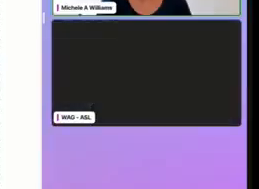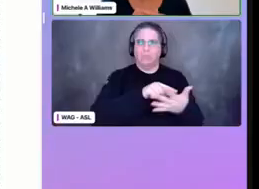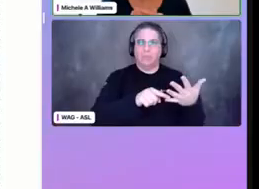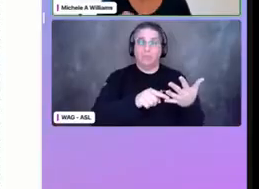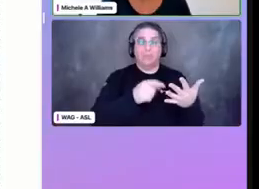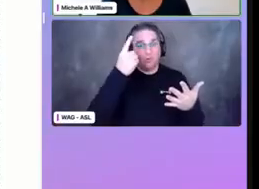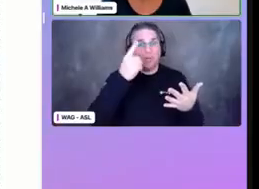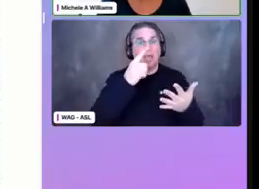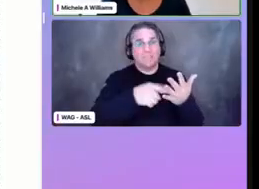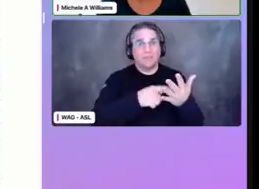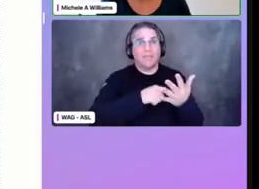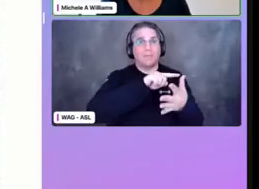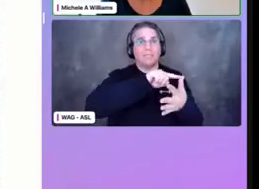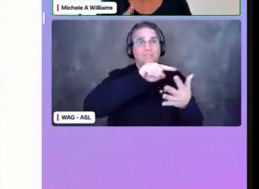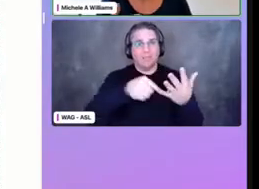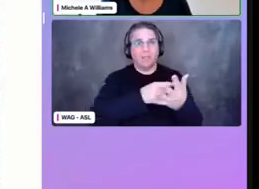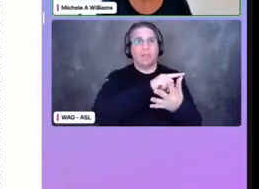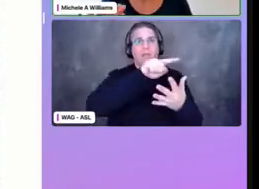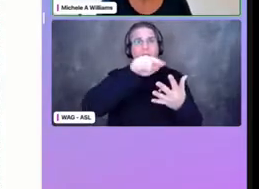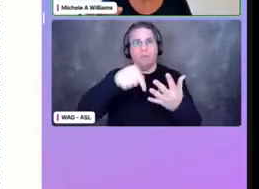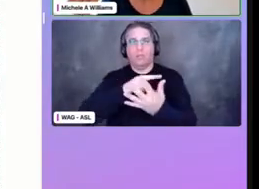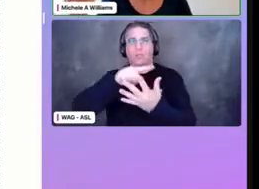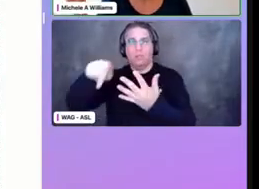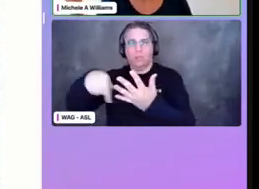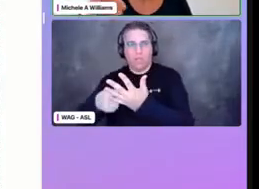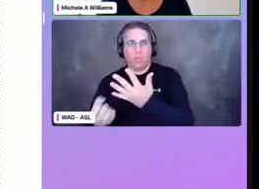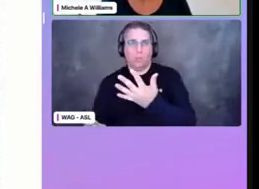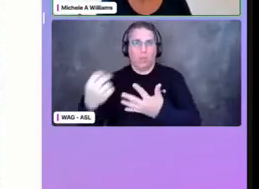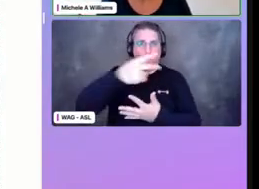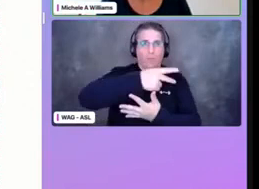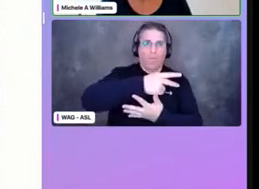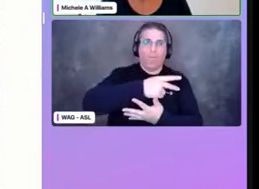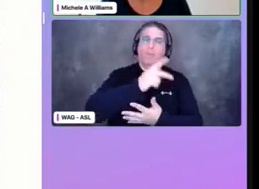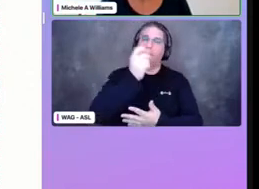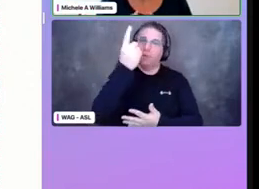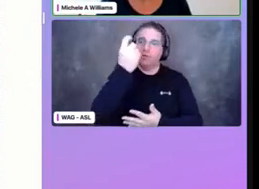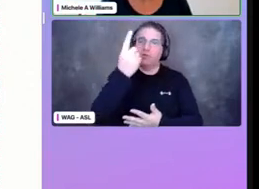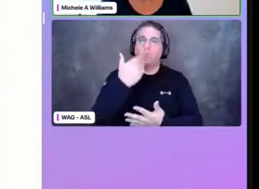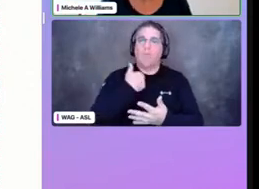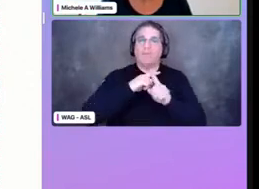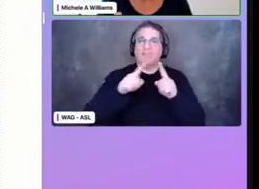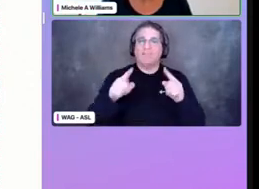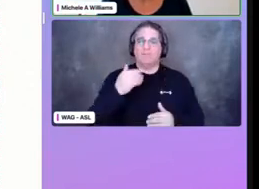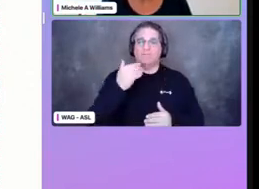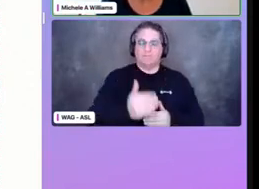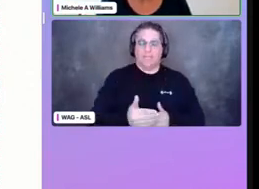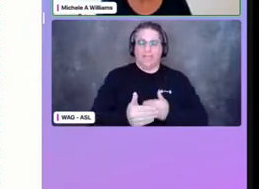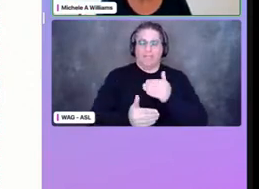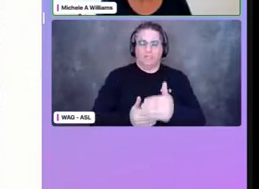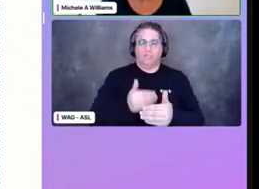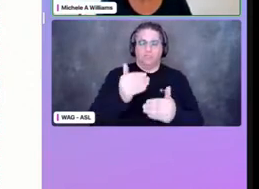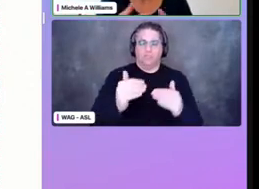software design. And they do build on each other, now they can be said the: you can revisit